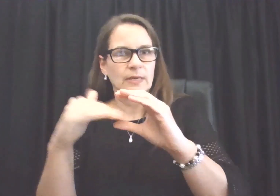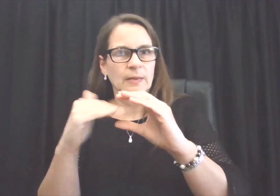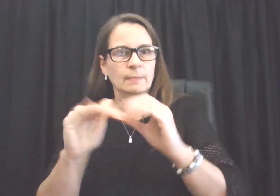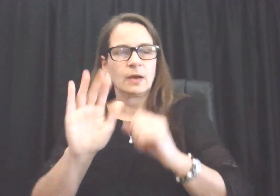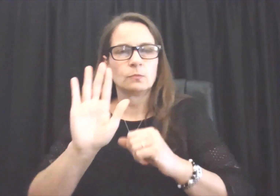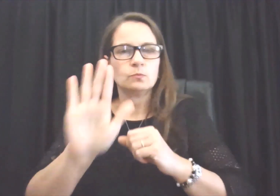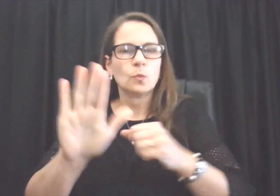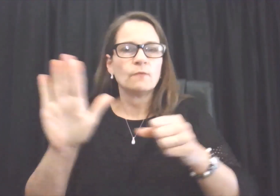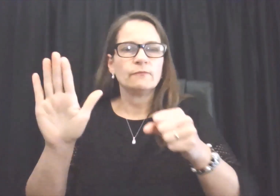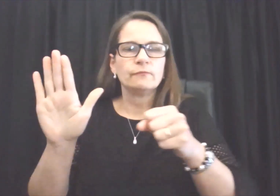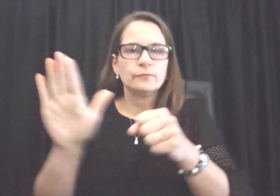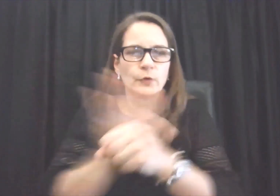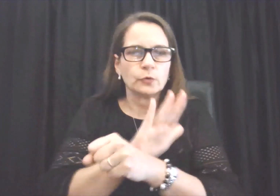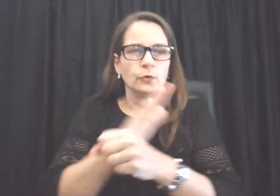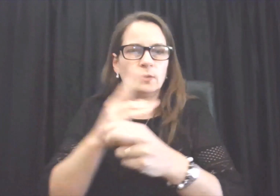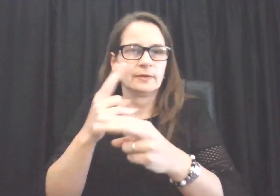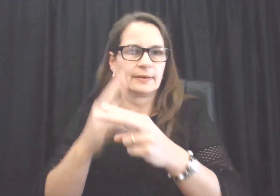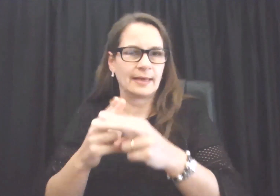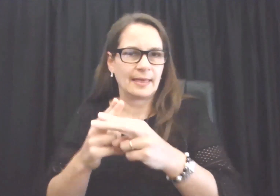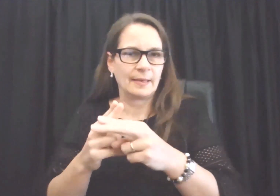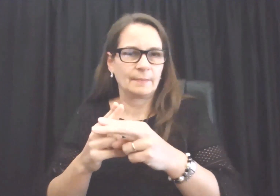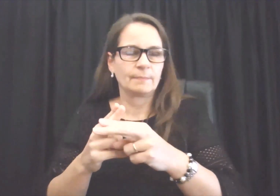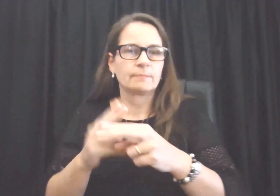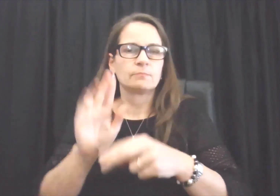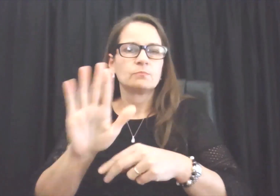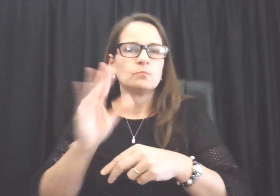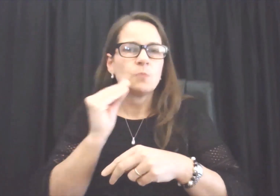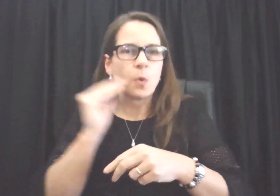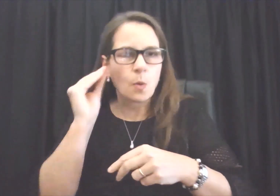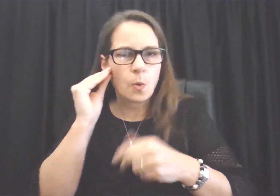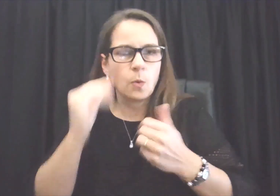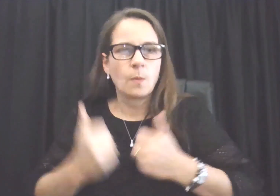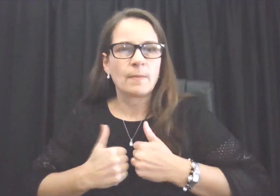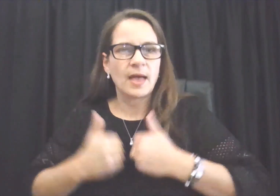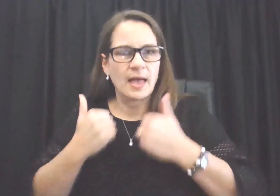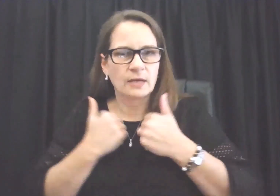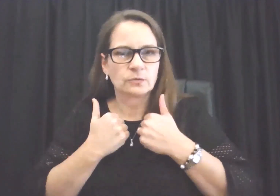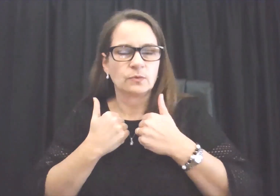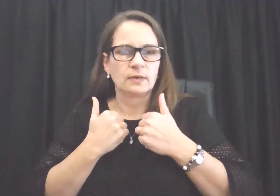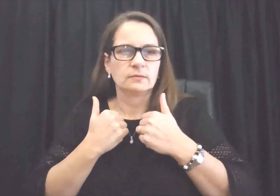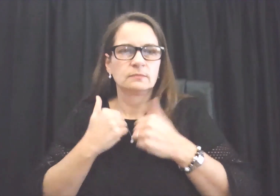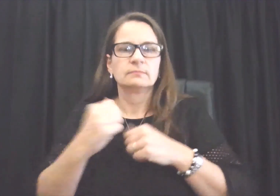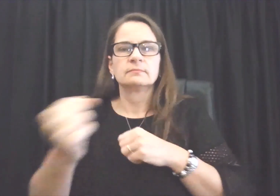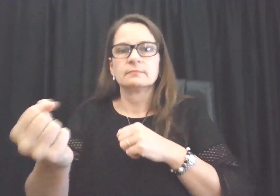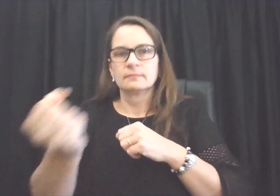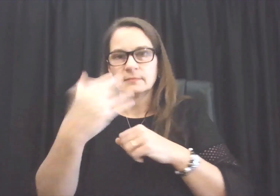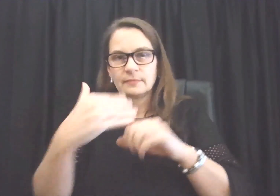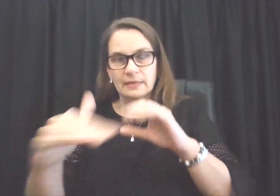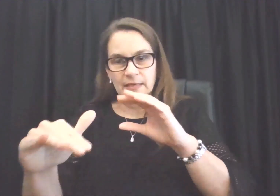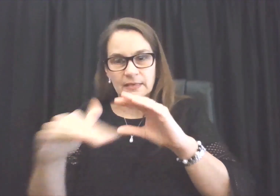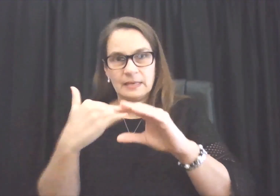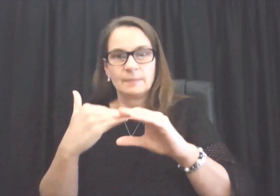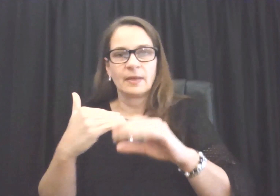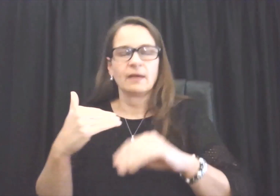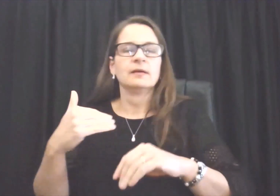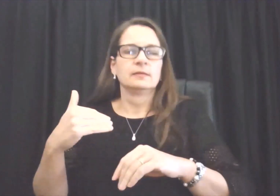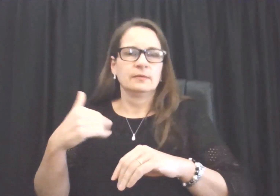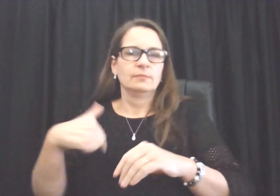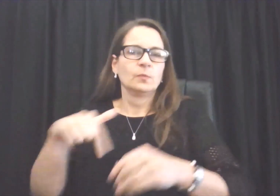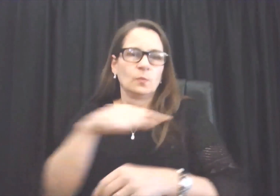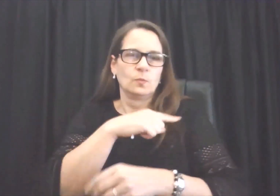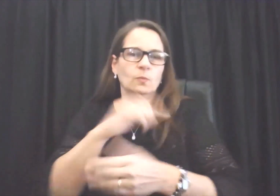make sure in your email to include your name your home address your email